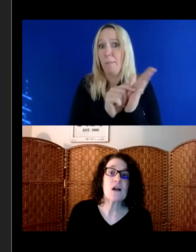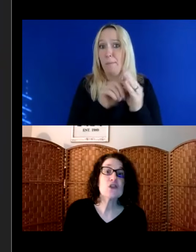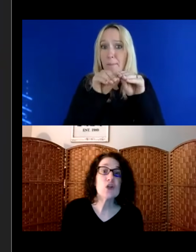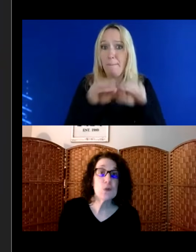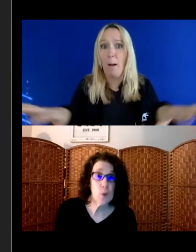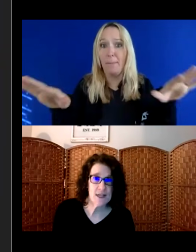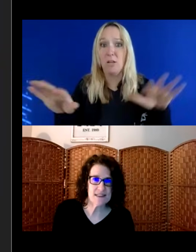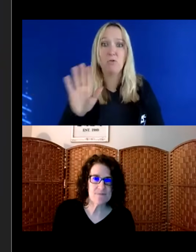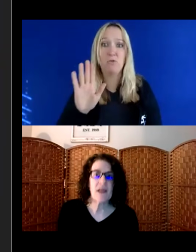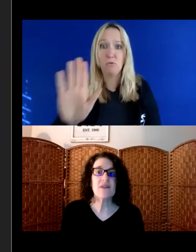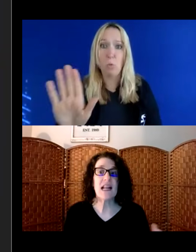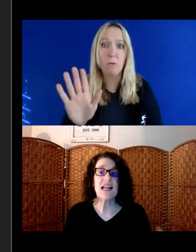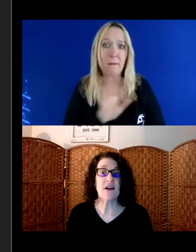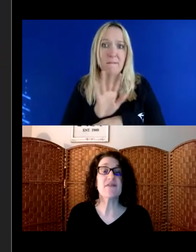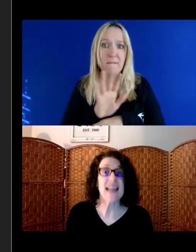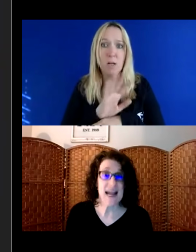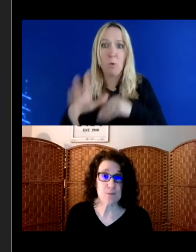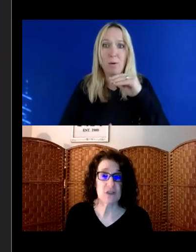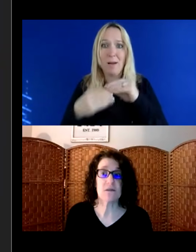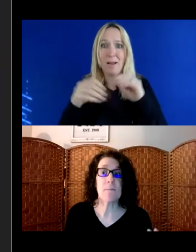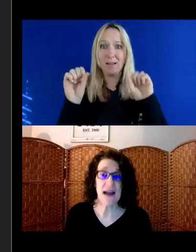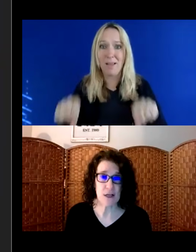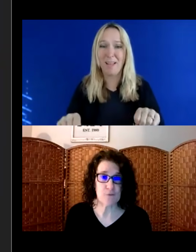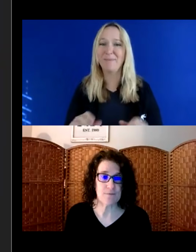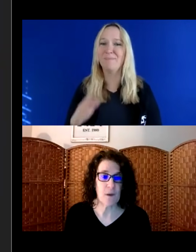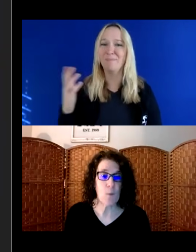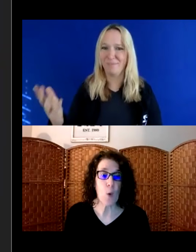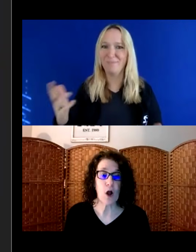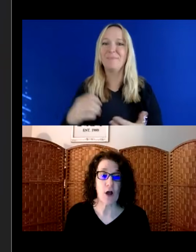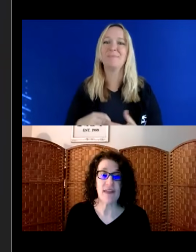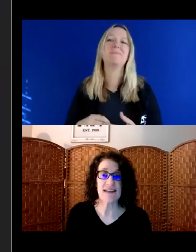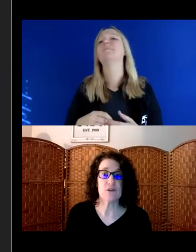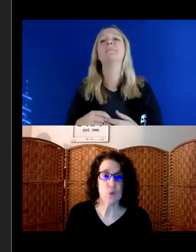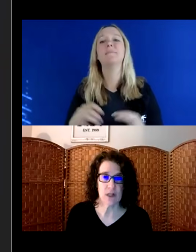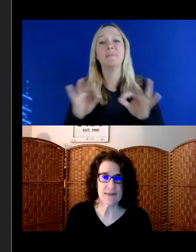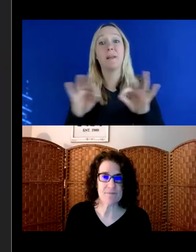Two points. The length of the captions matter. More on that shortly.